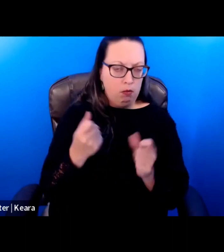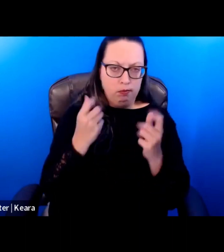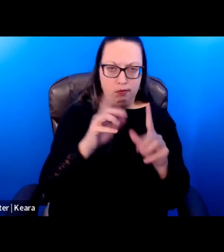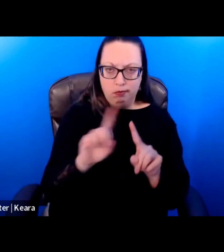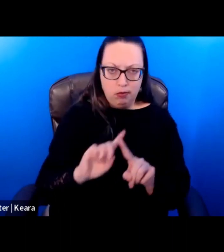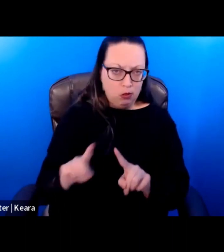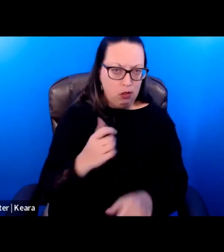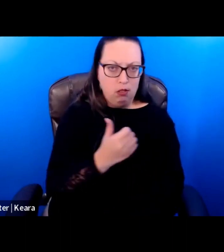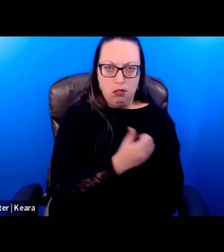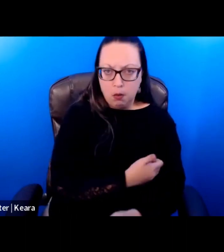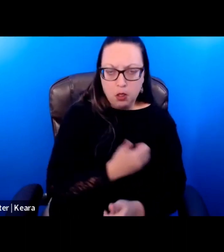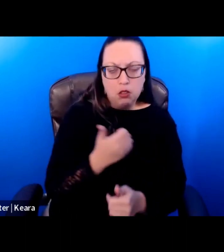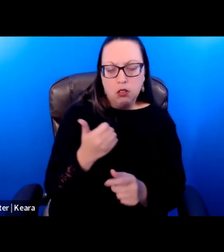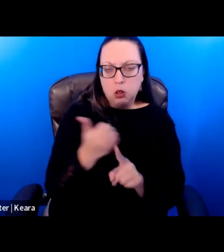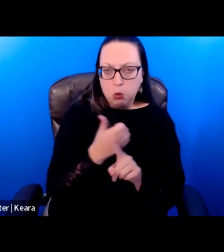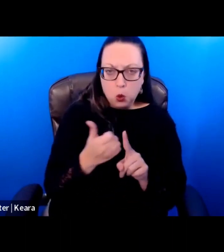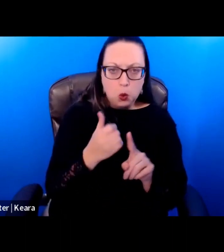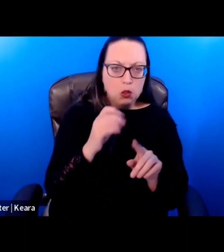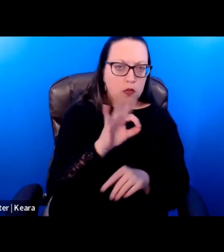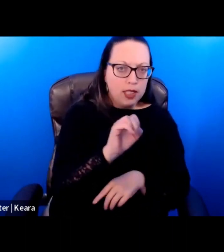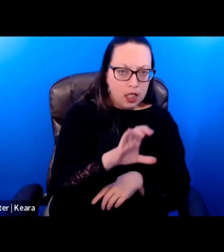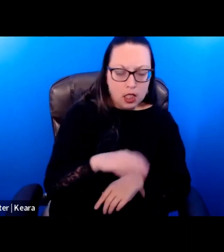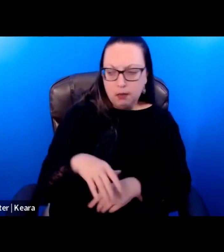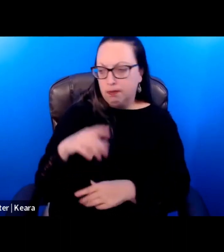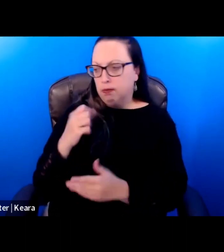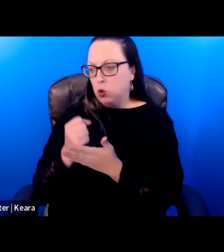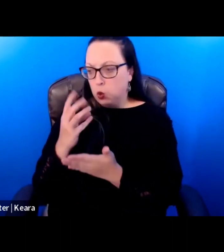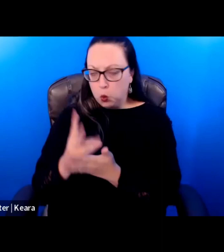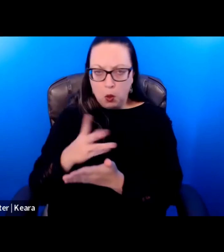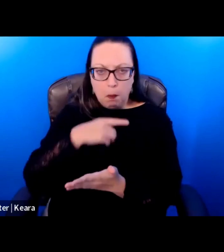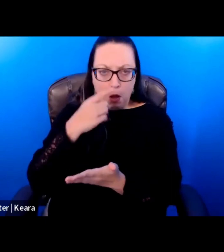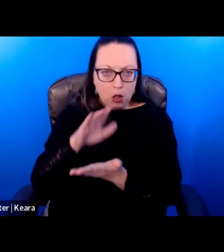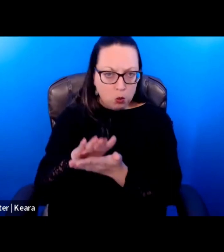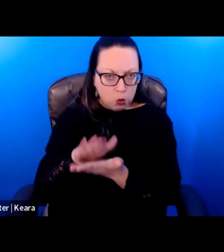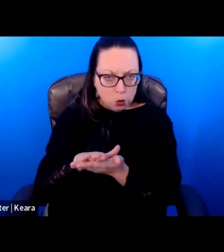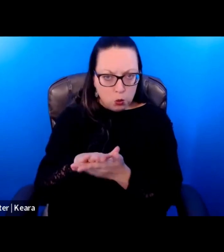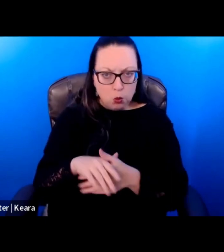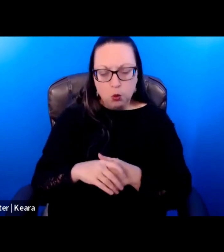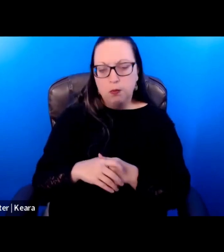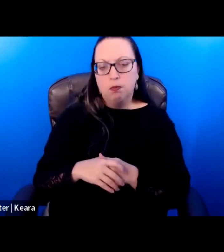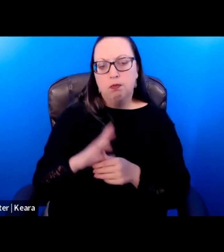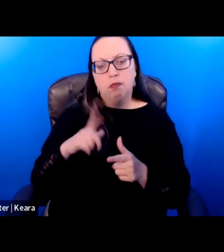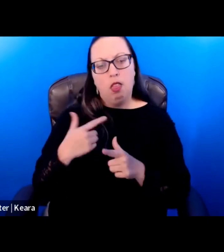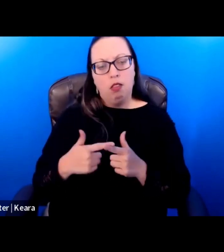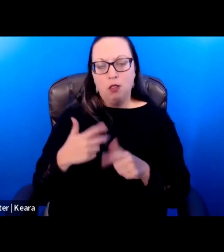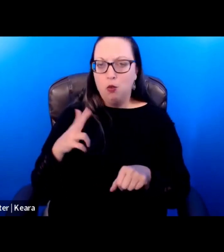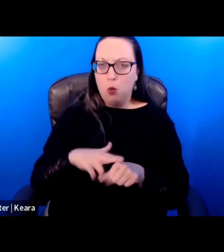worker in public schools. And then, of course, come in here and to the federal government.